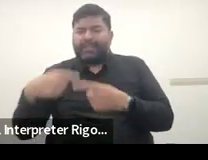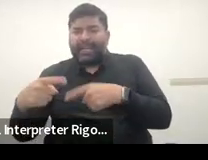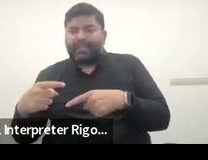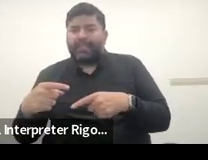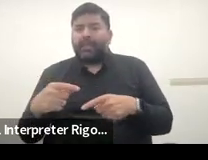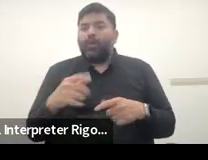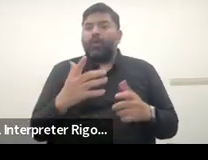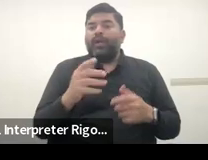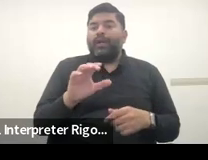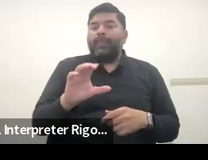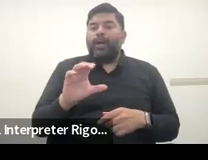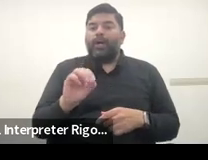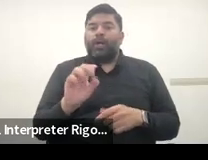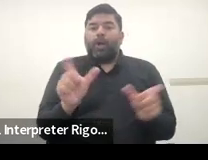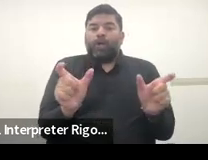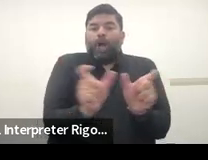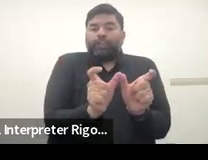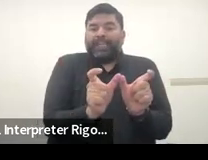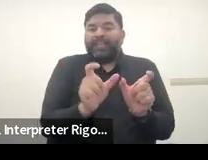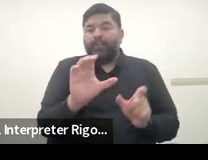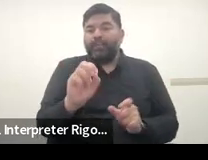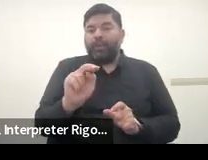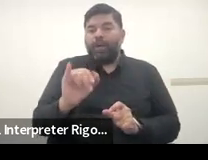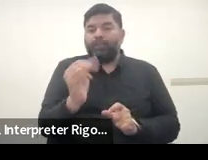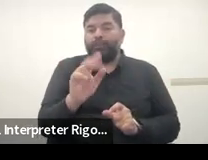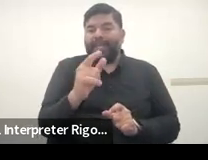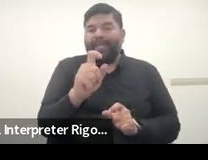word" and what you mean over there, I'm wondering if this is the right time to ask